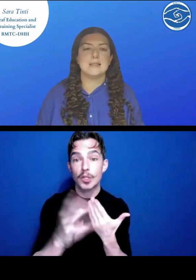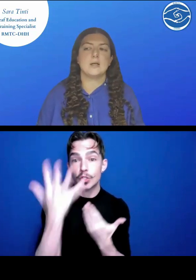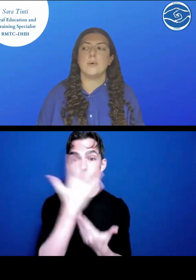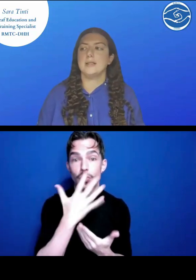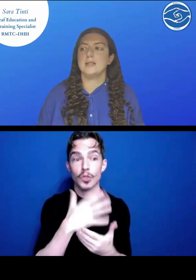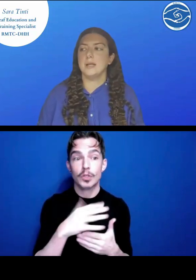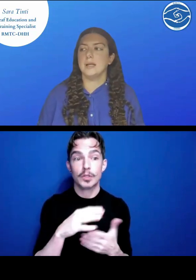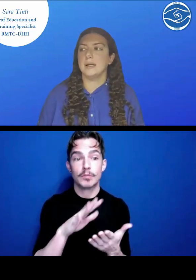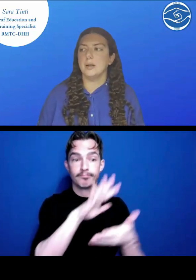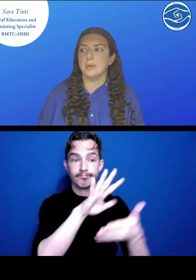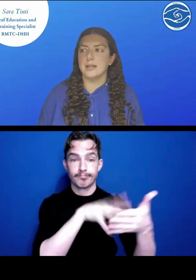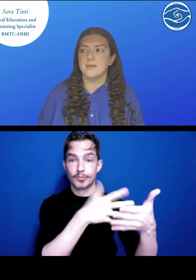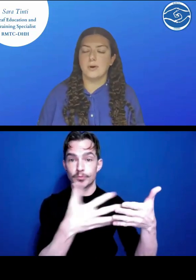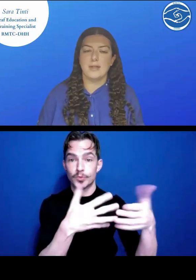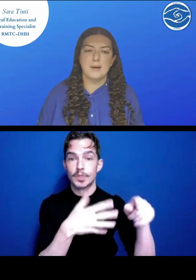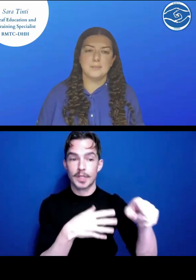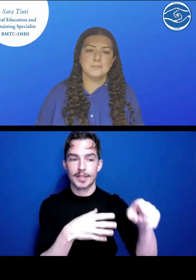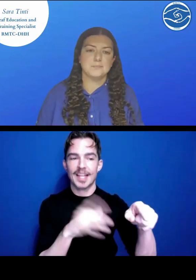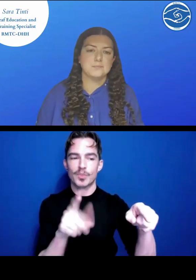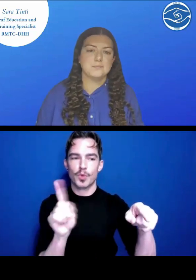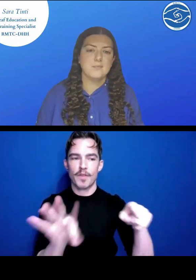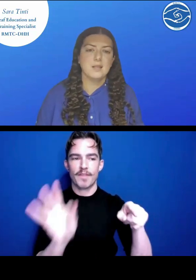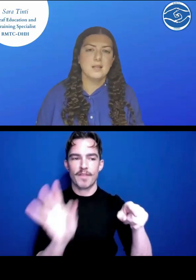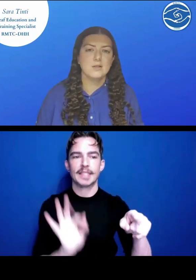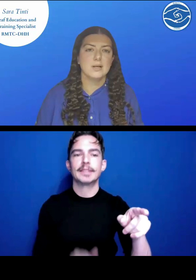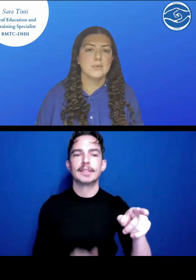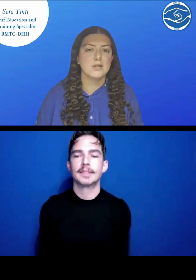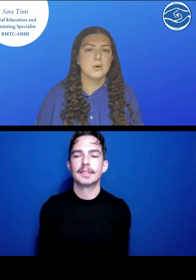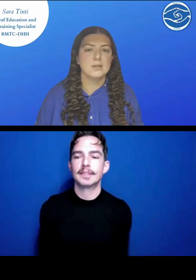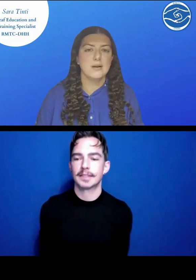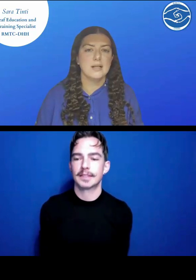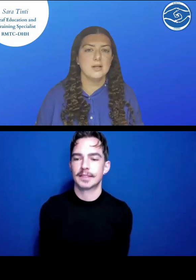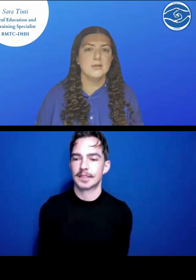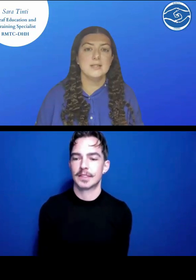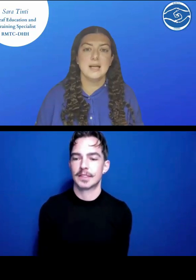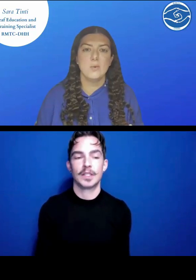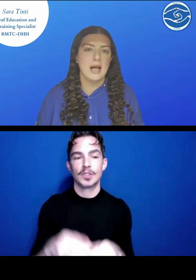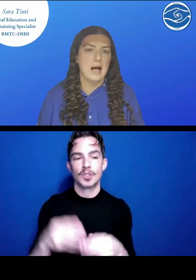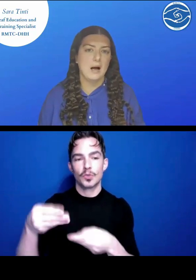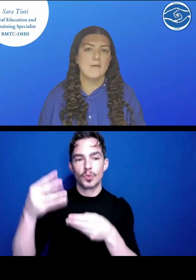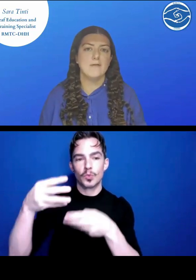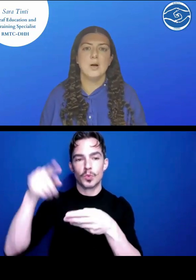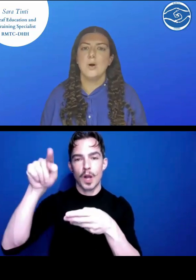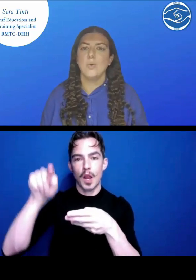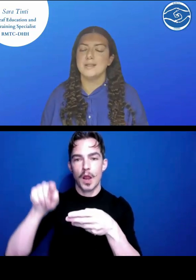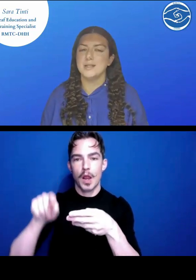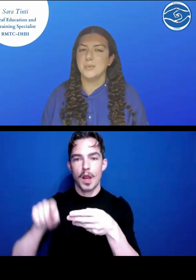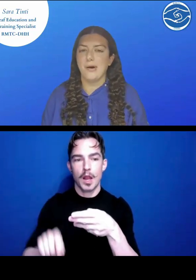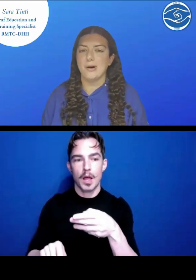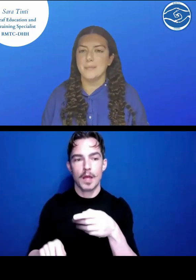This is going to be the place for that. So, as we scroll down here, you see we have What's New with